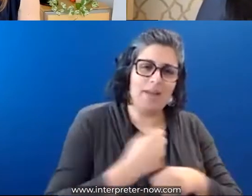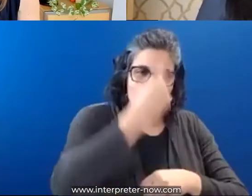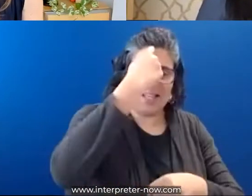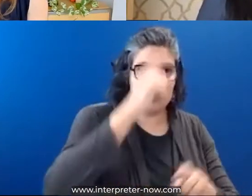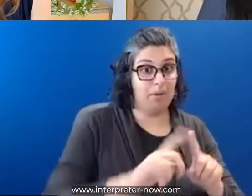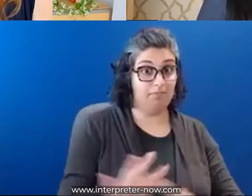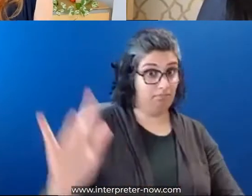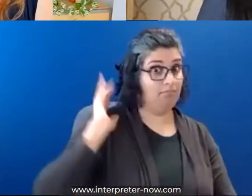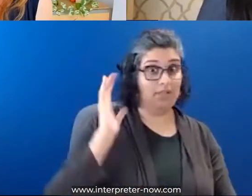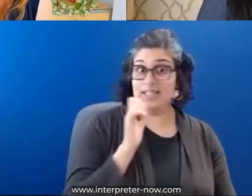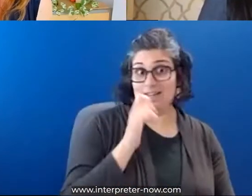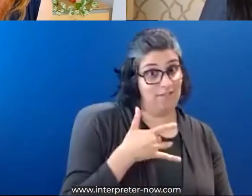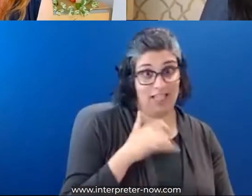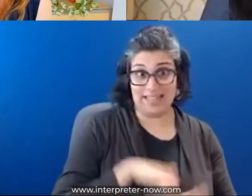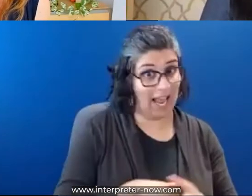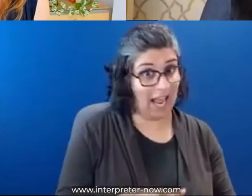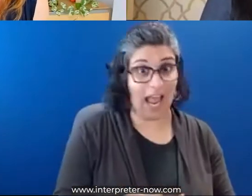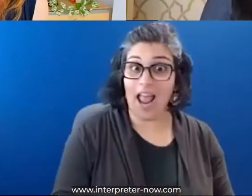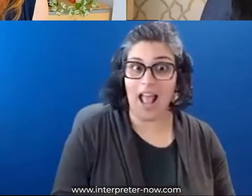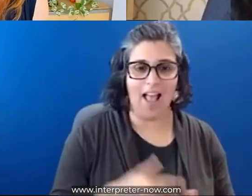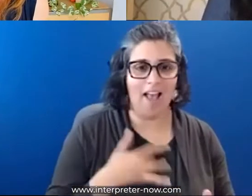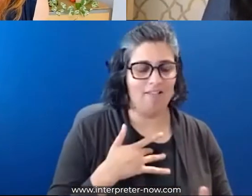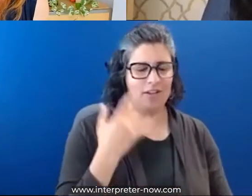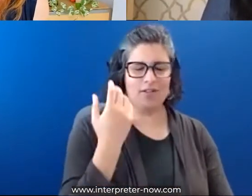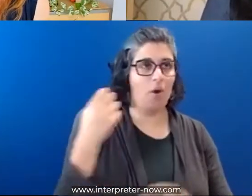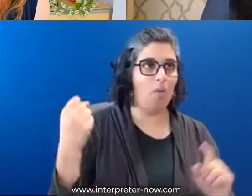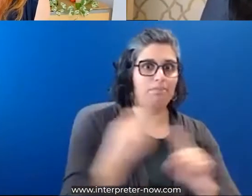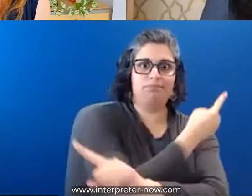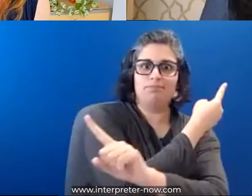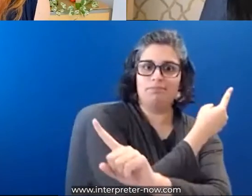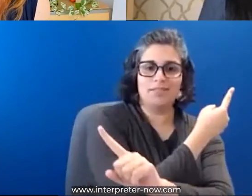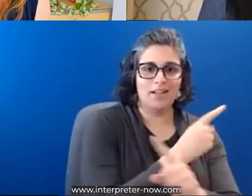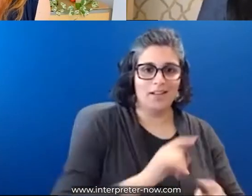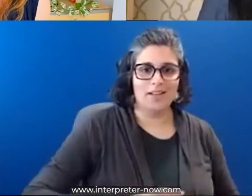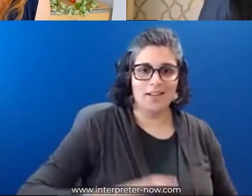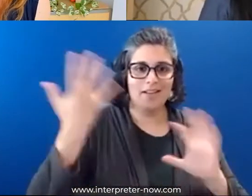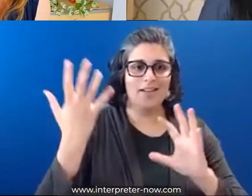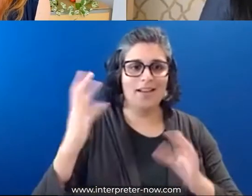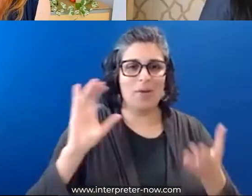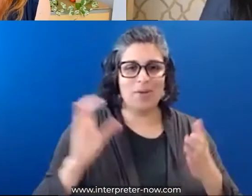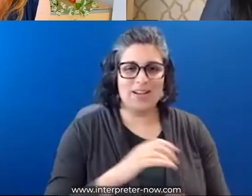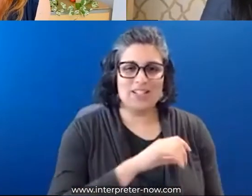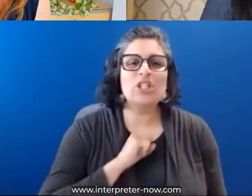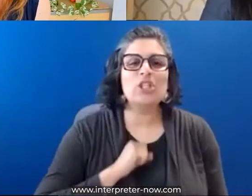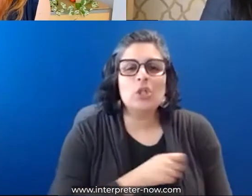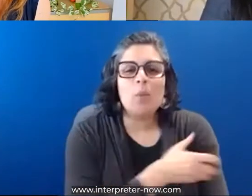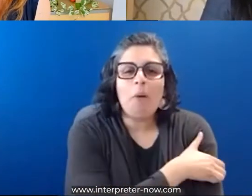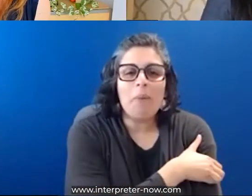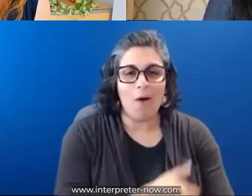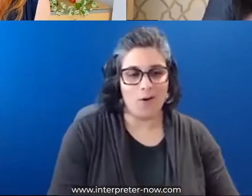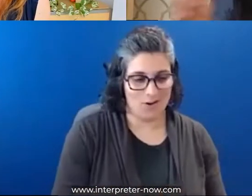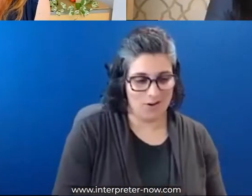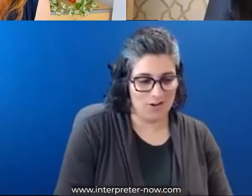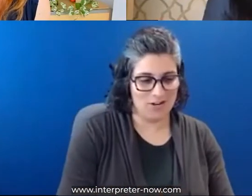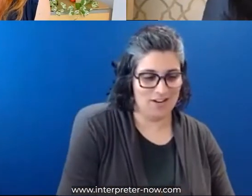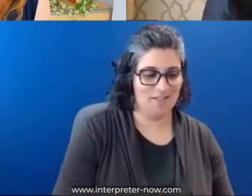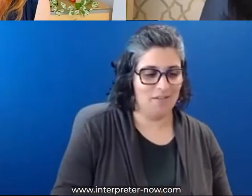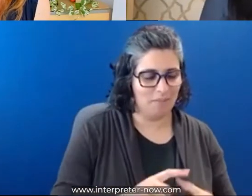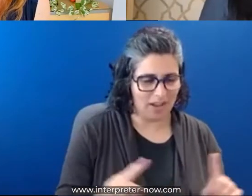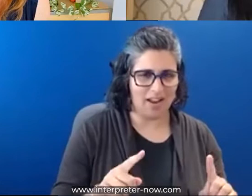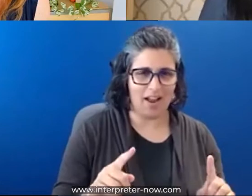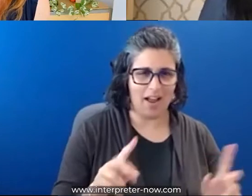I certainly felt more misfit than more superpower but I can choose that other angle and I think